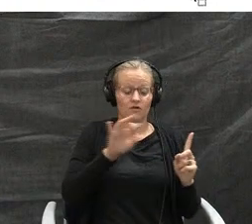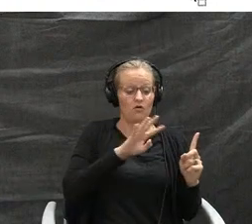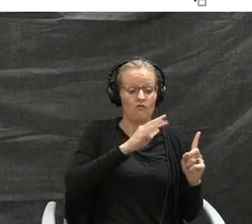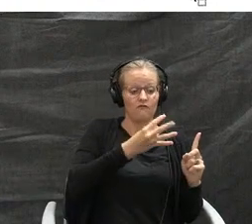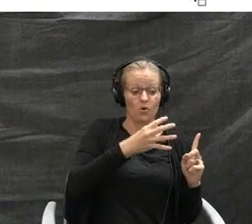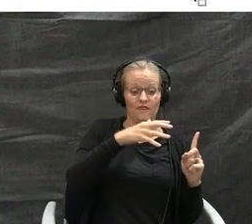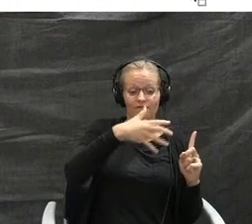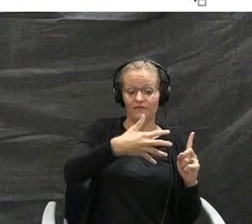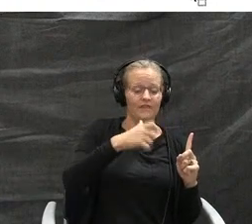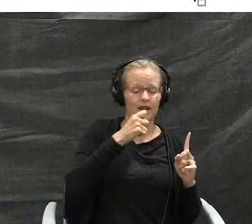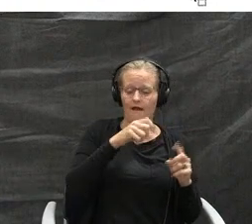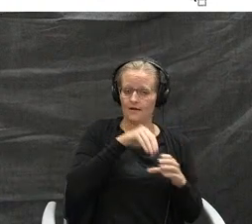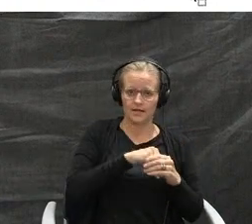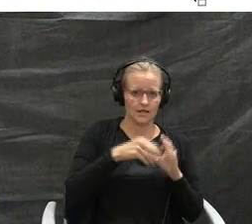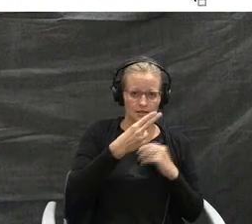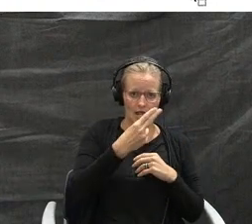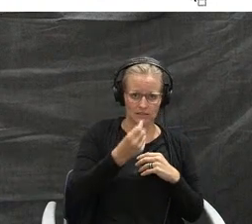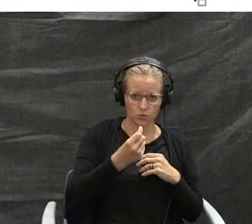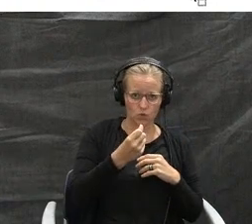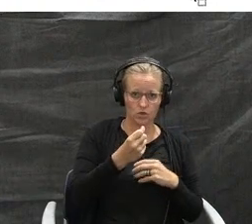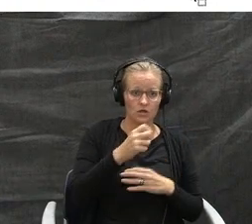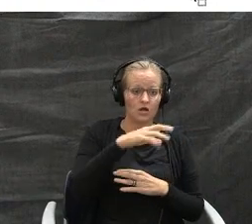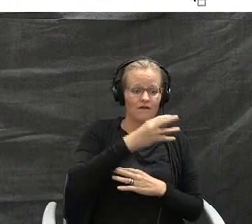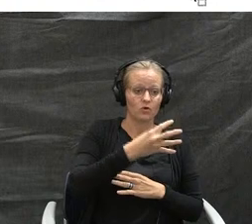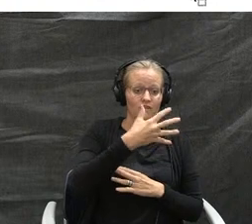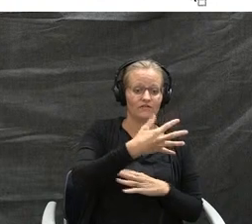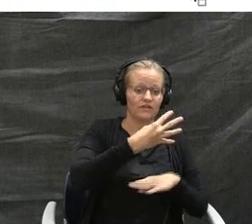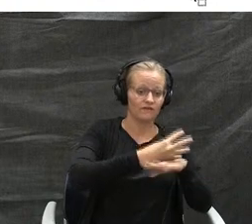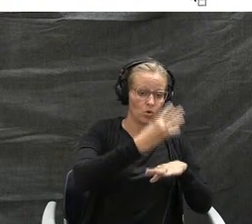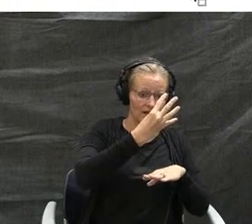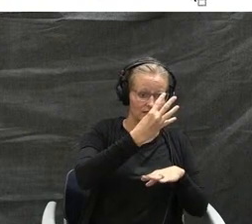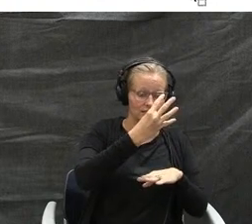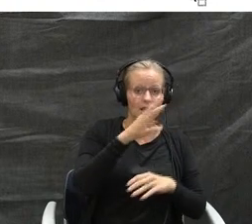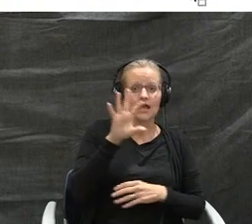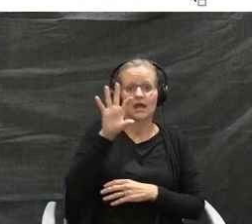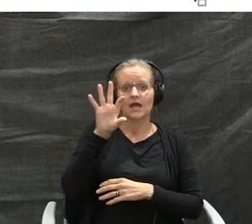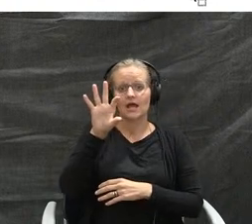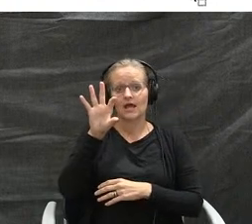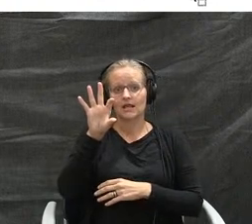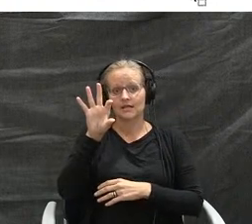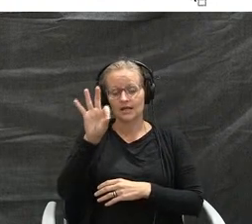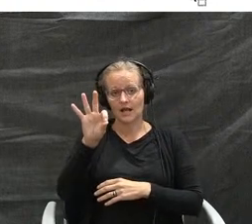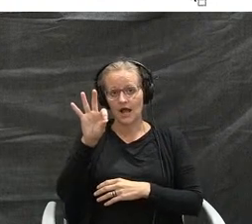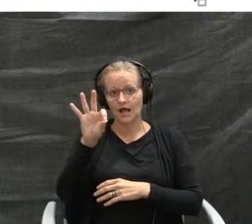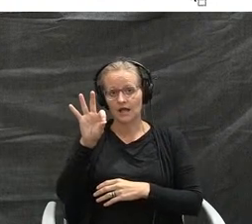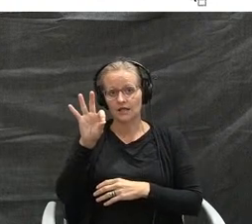there, four days, 9 and 12. If they if we have them will be there on that fifth day.